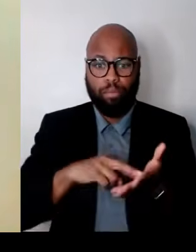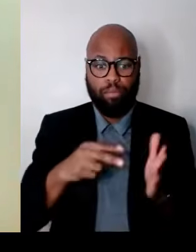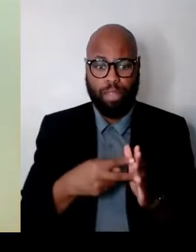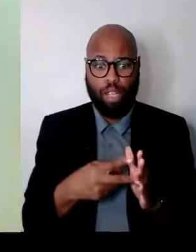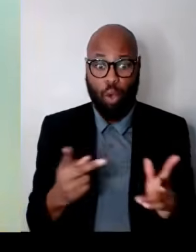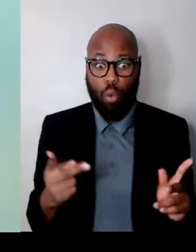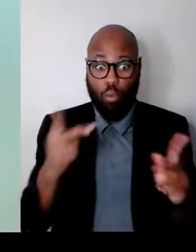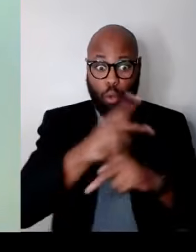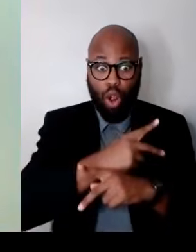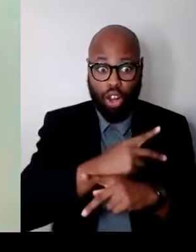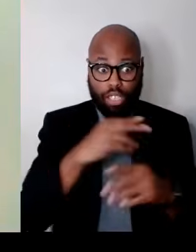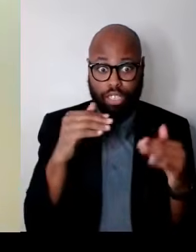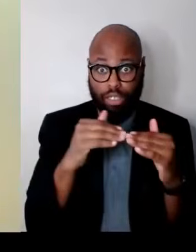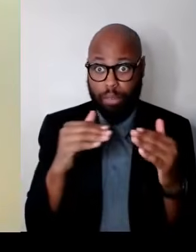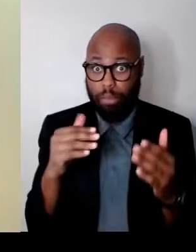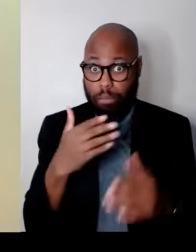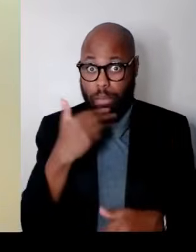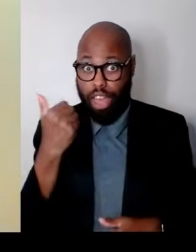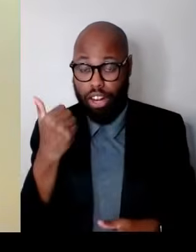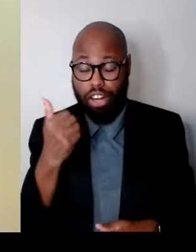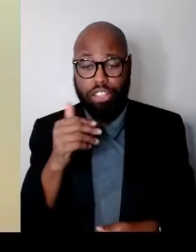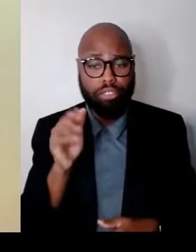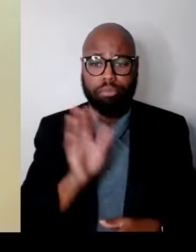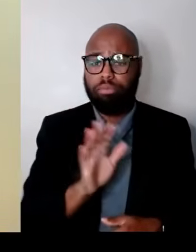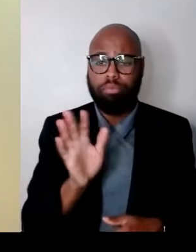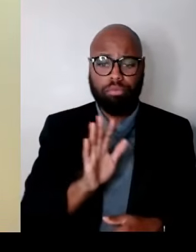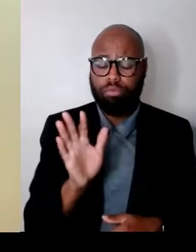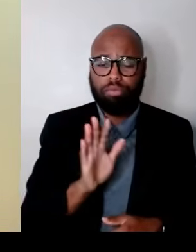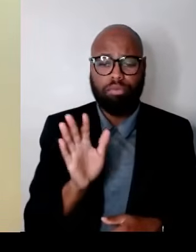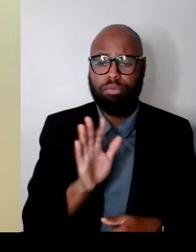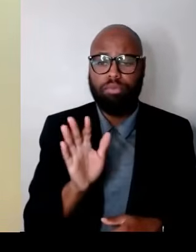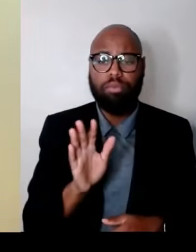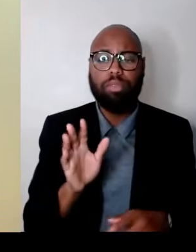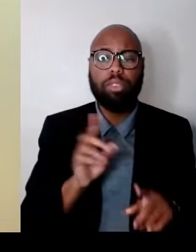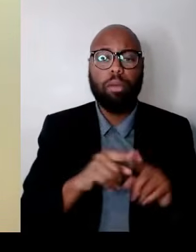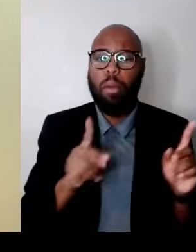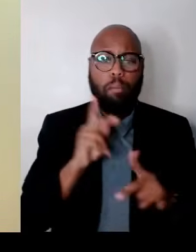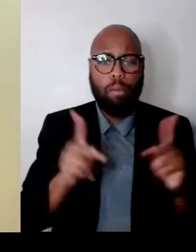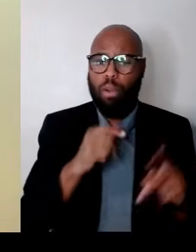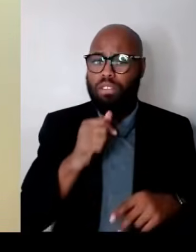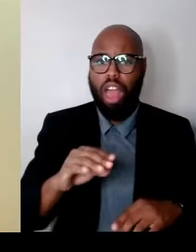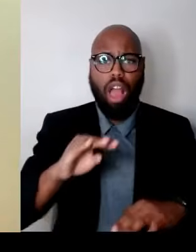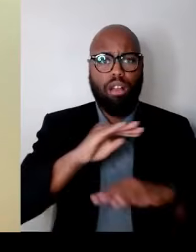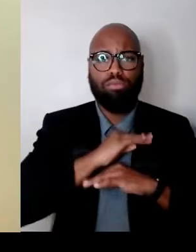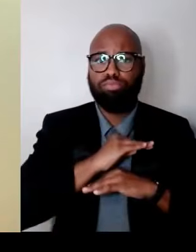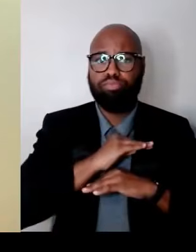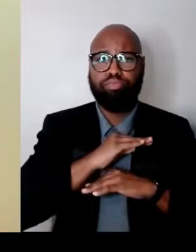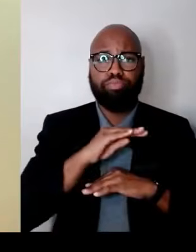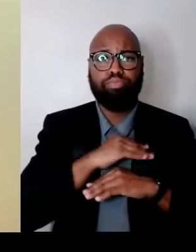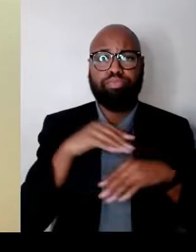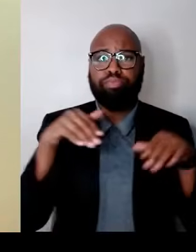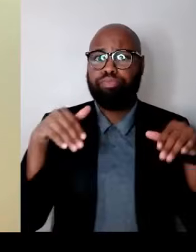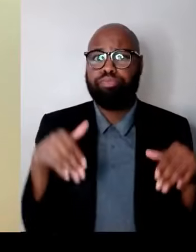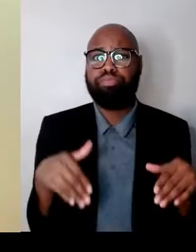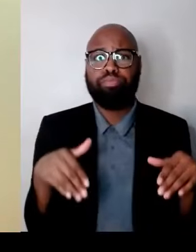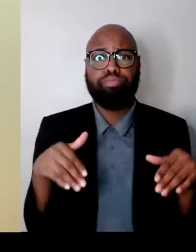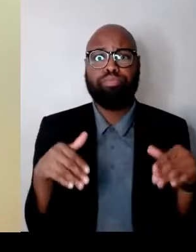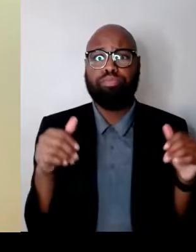but what I'm saying is that people are not satisfied with just knowing the history.